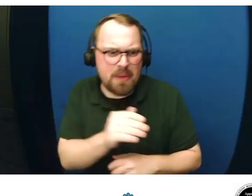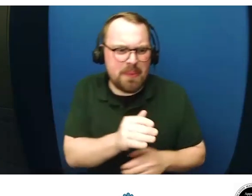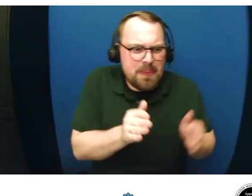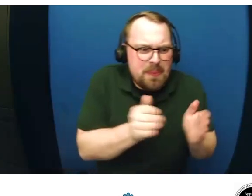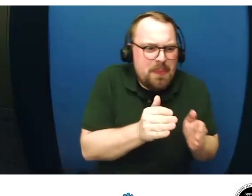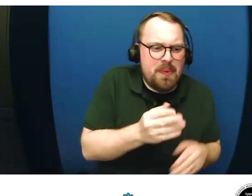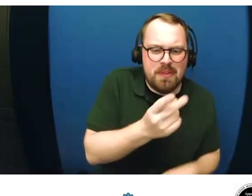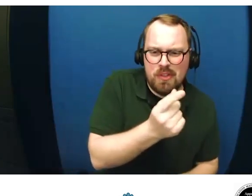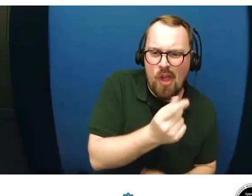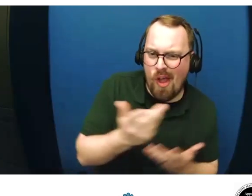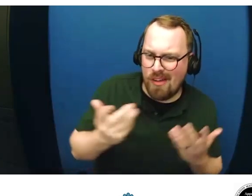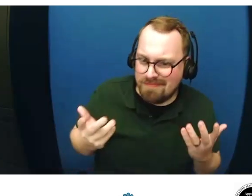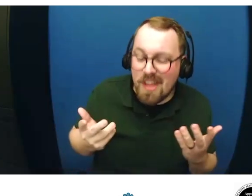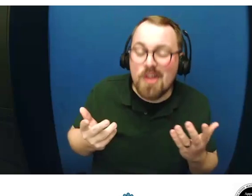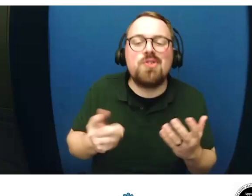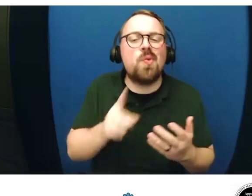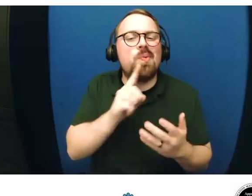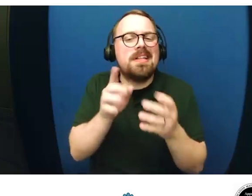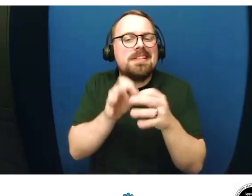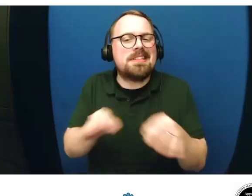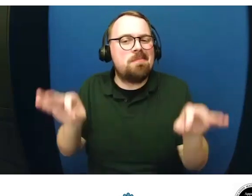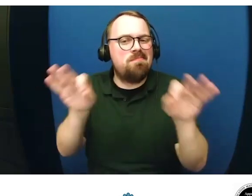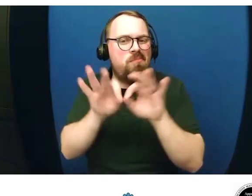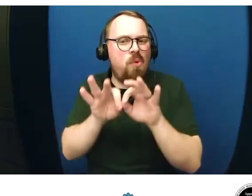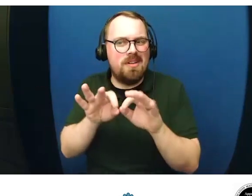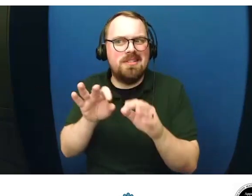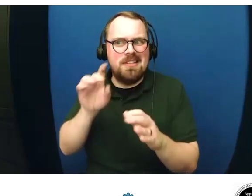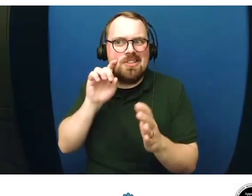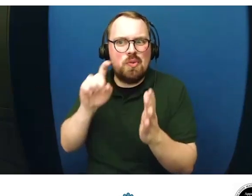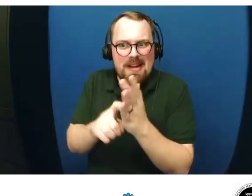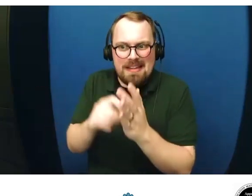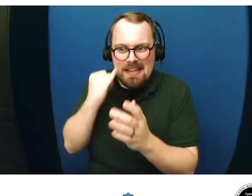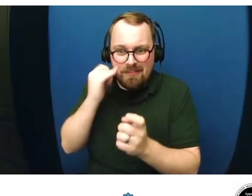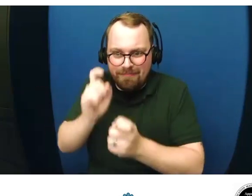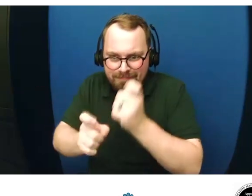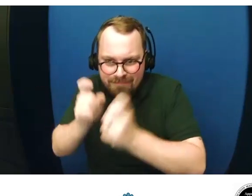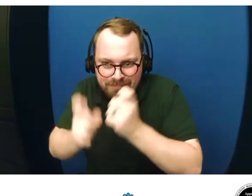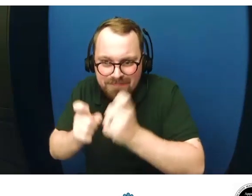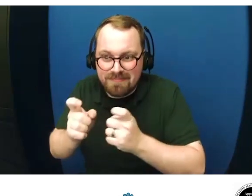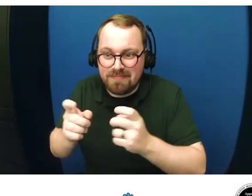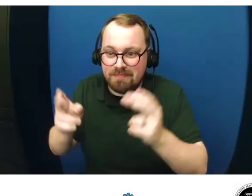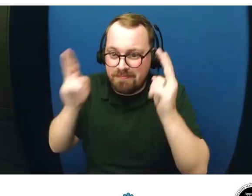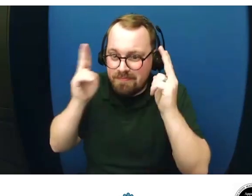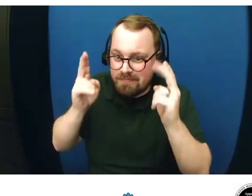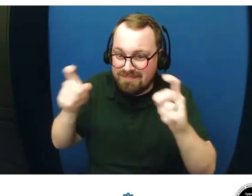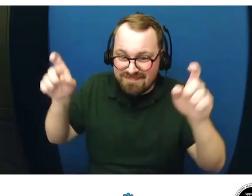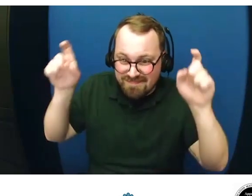So, it's important to know that; that we know what to expect from the students'